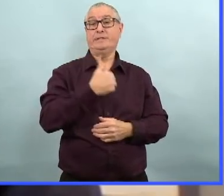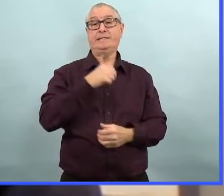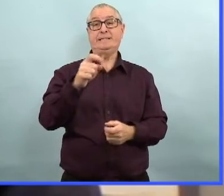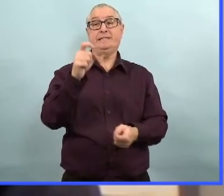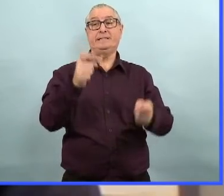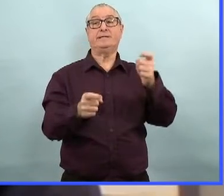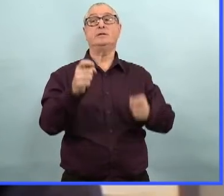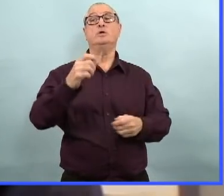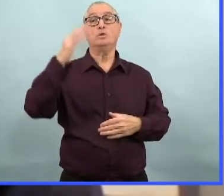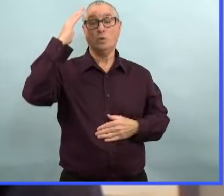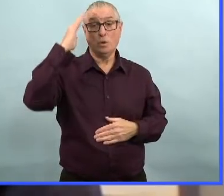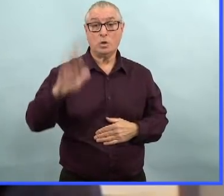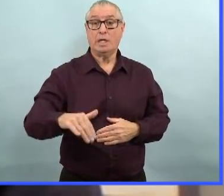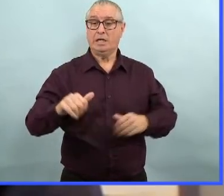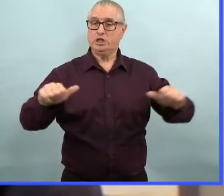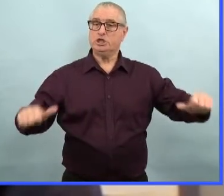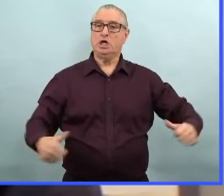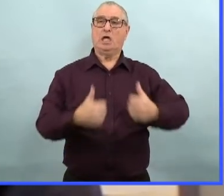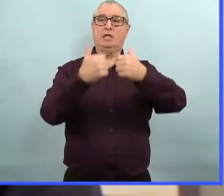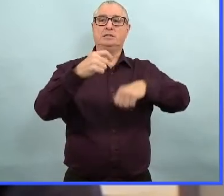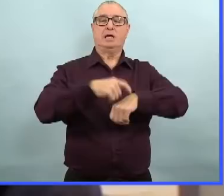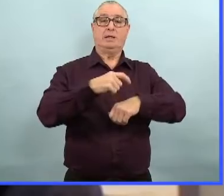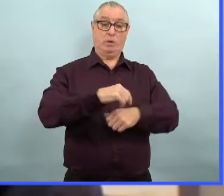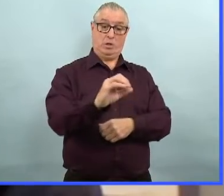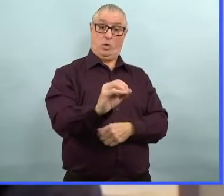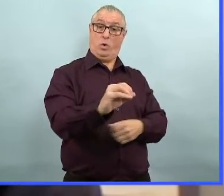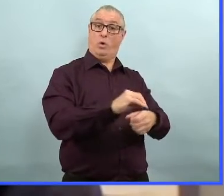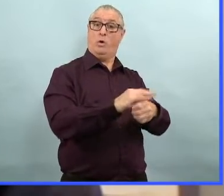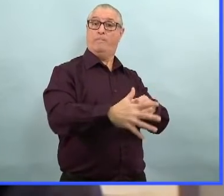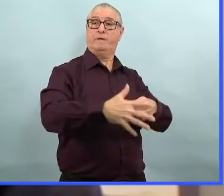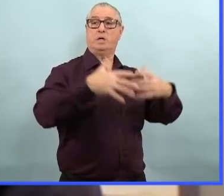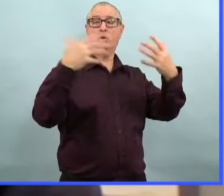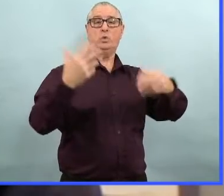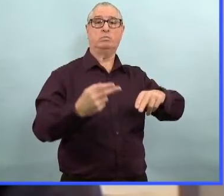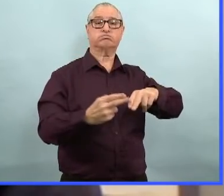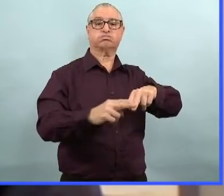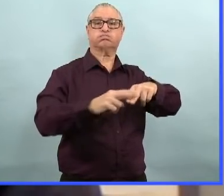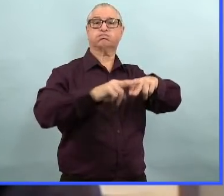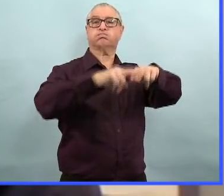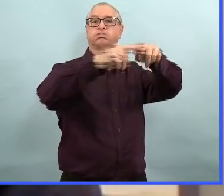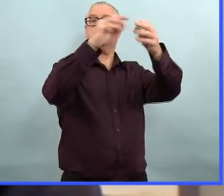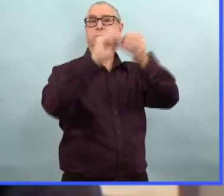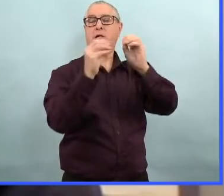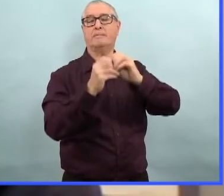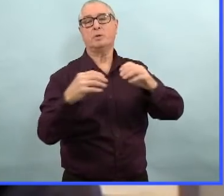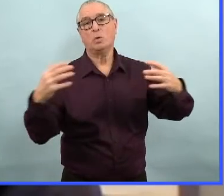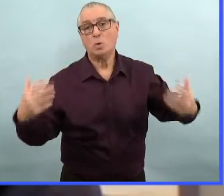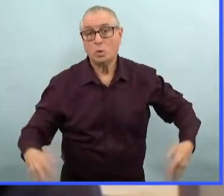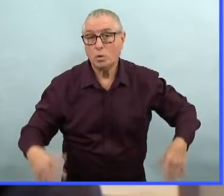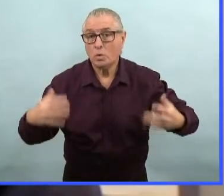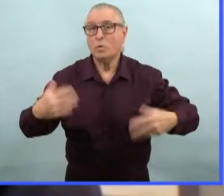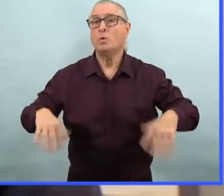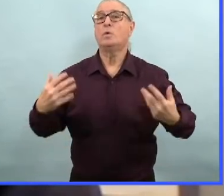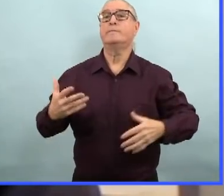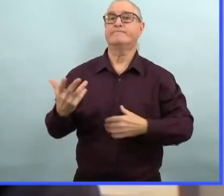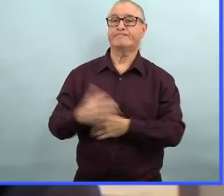restrictions they'll always be uh be a challenging thing to try to find that right right balance